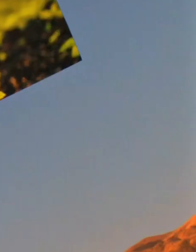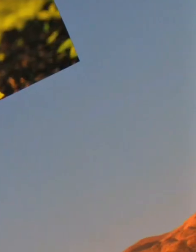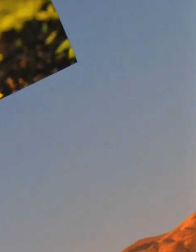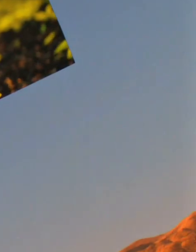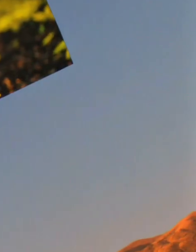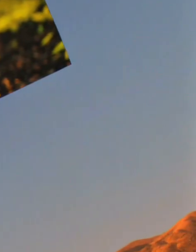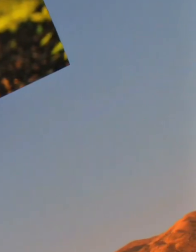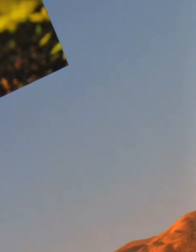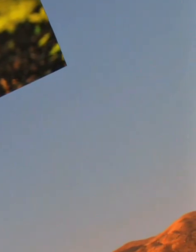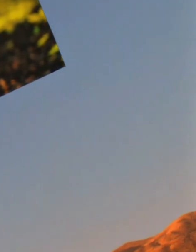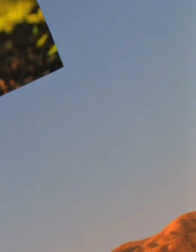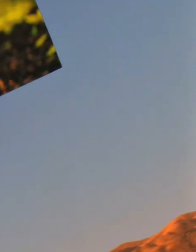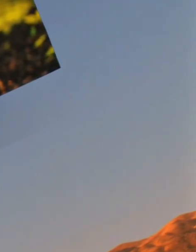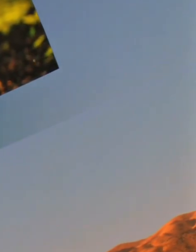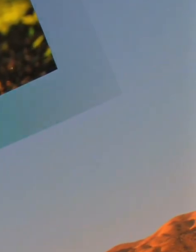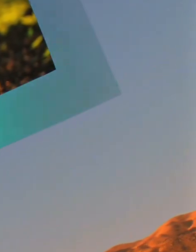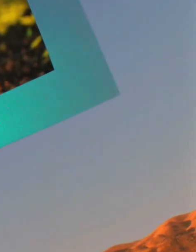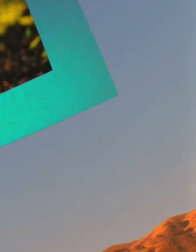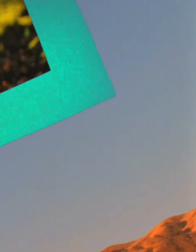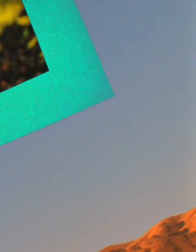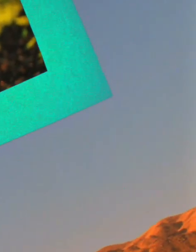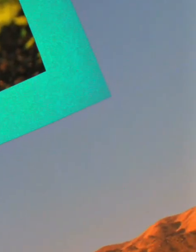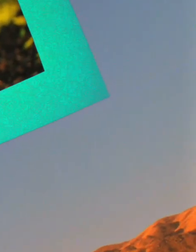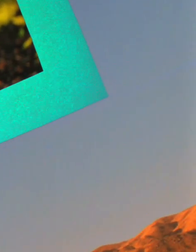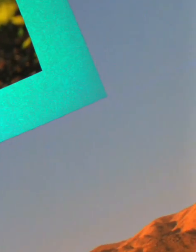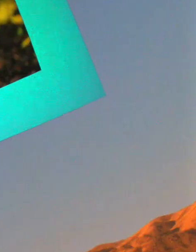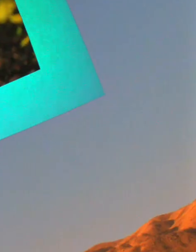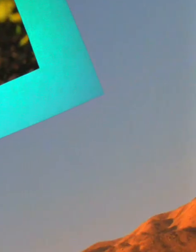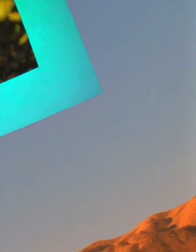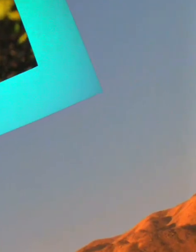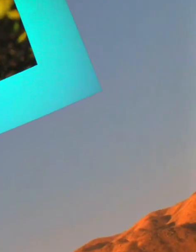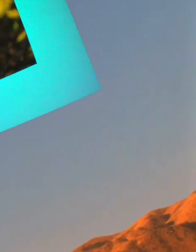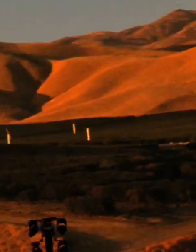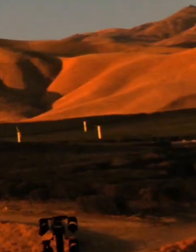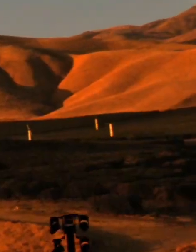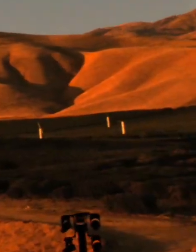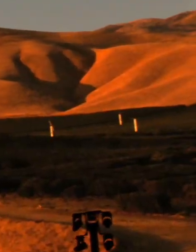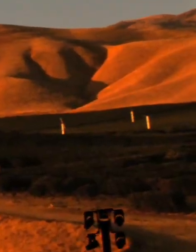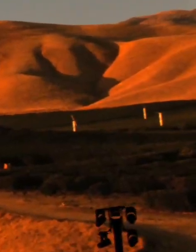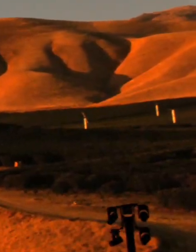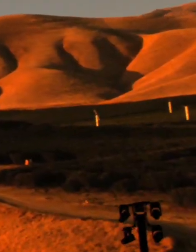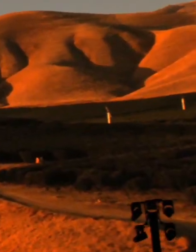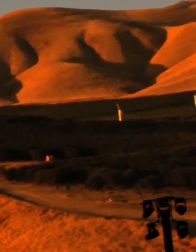Today is full of complexity and opportunity, both moving at great speed.